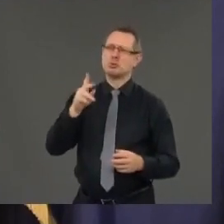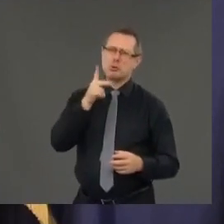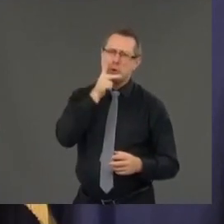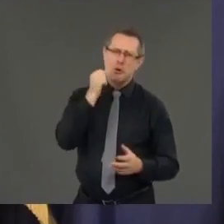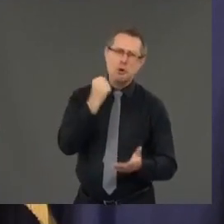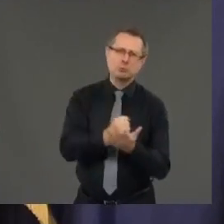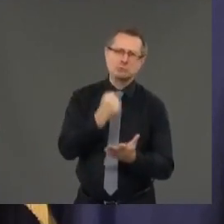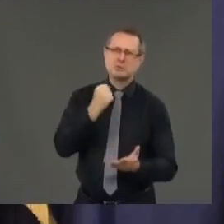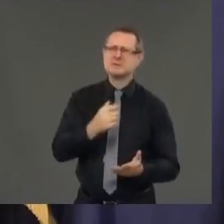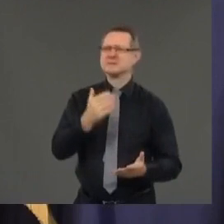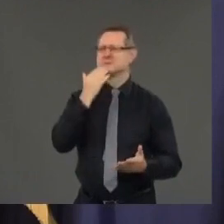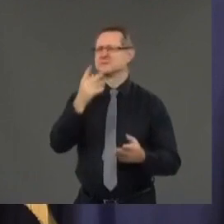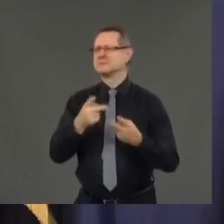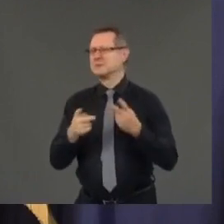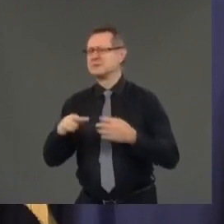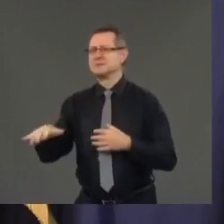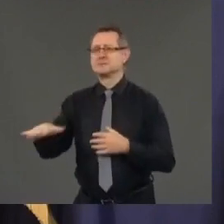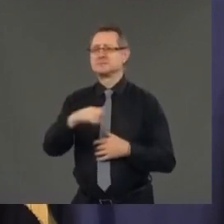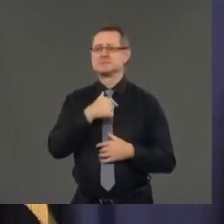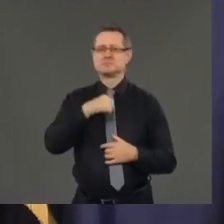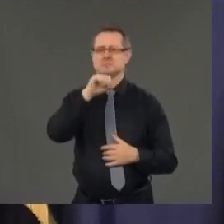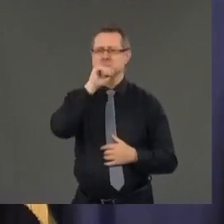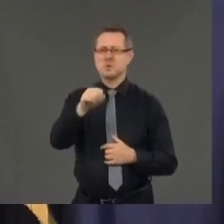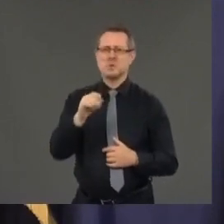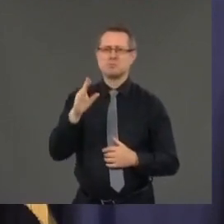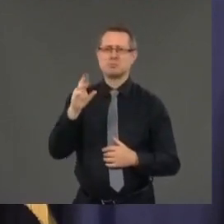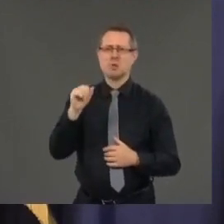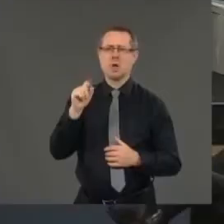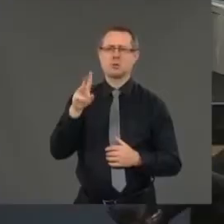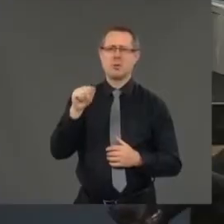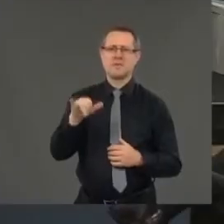I LOVE BROADWAY. ALL RIGHT. BUT THOSE THINGS ARE NOT